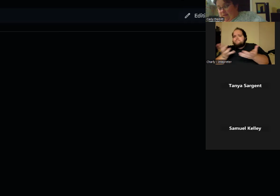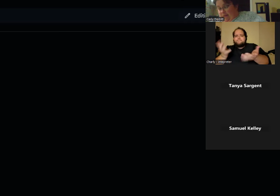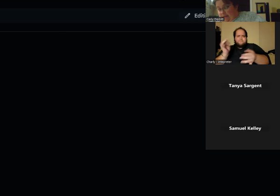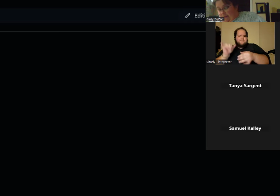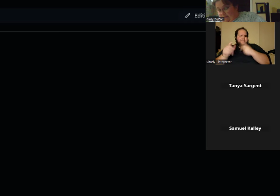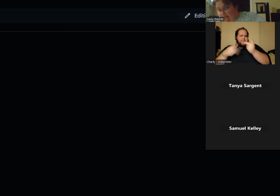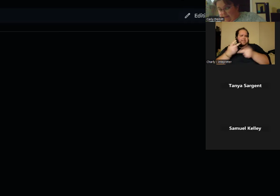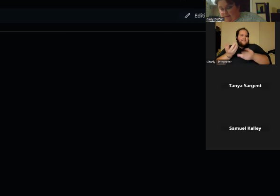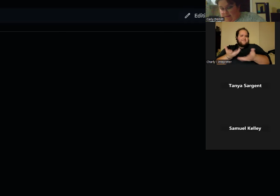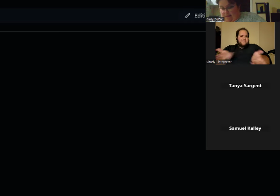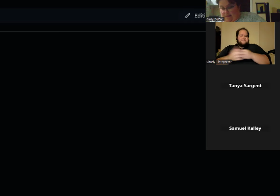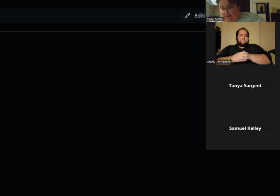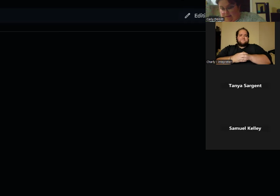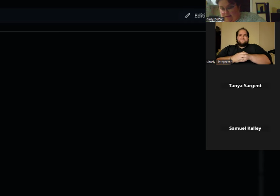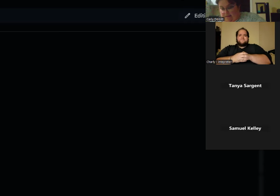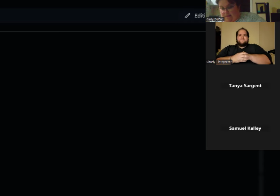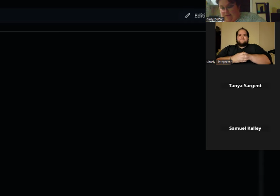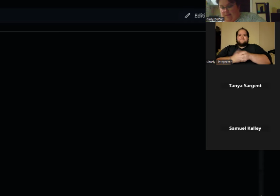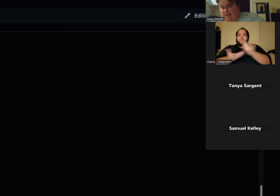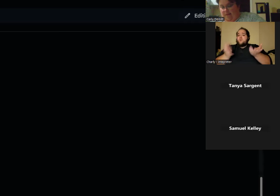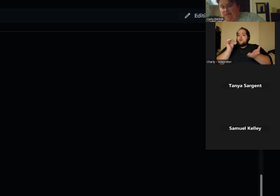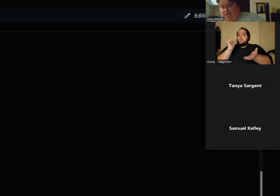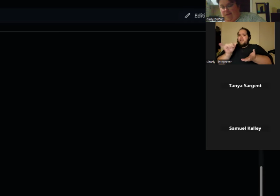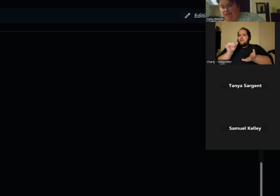So that's… kind of a look at